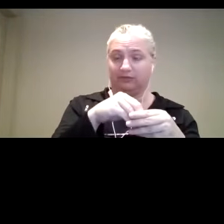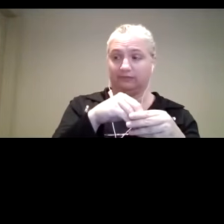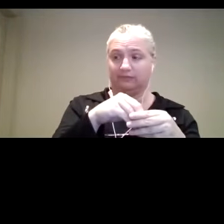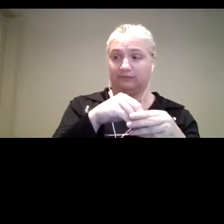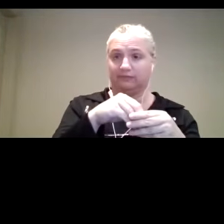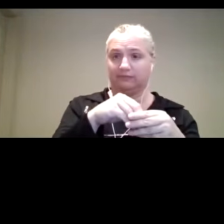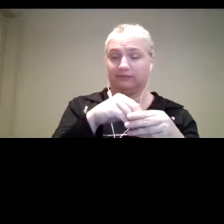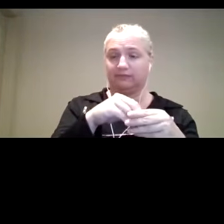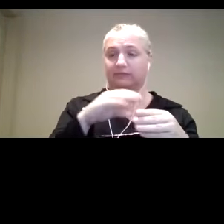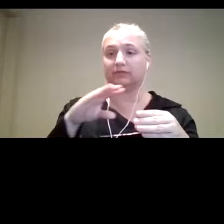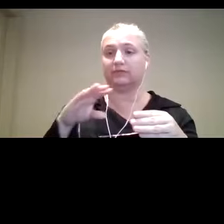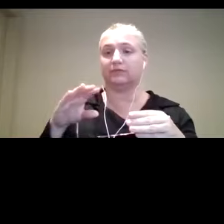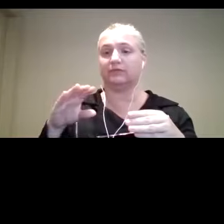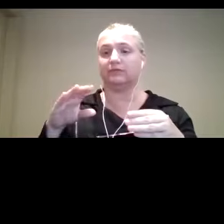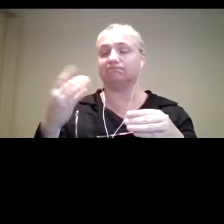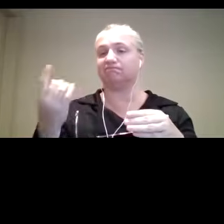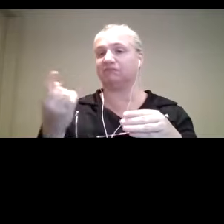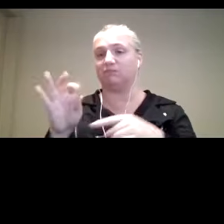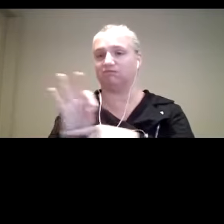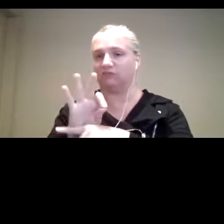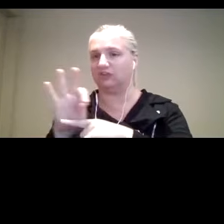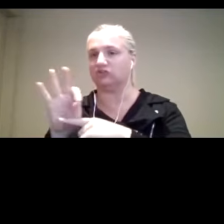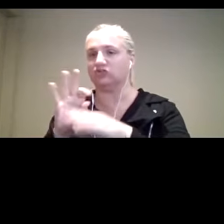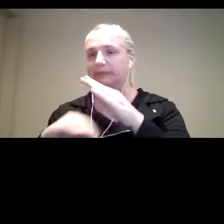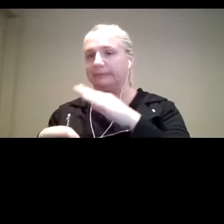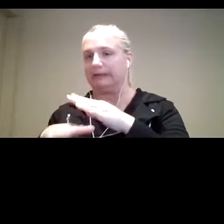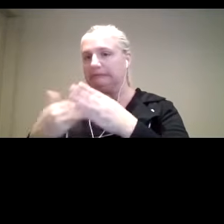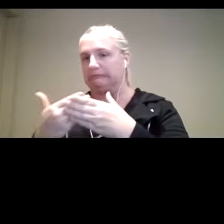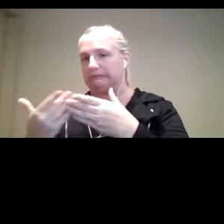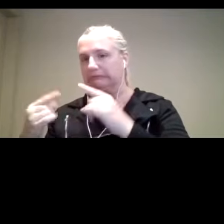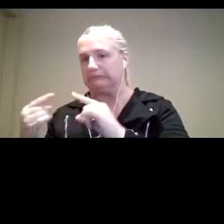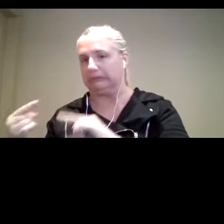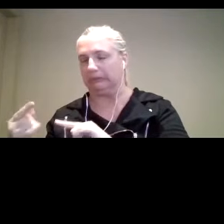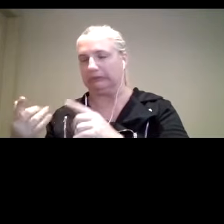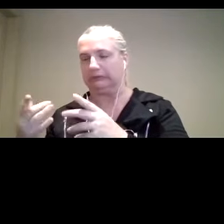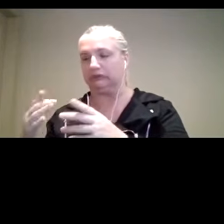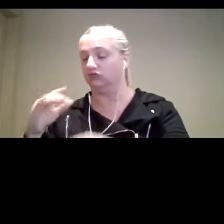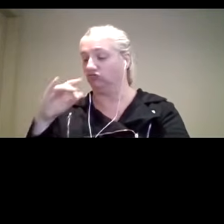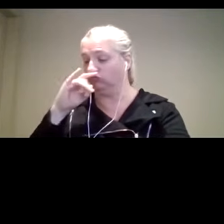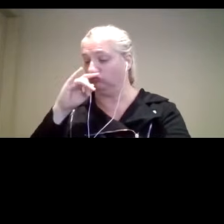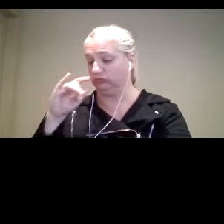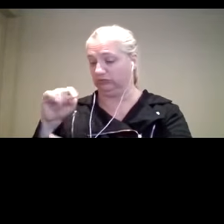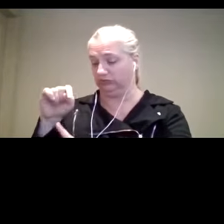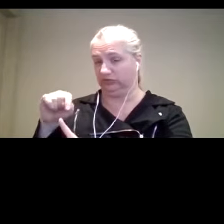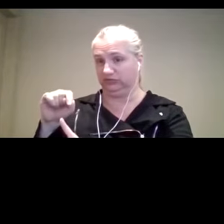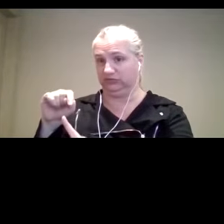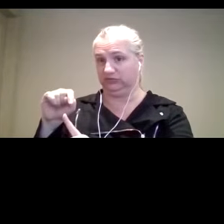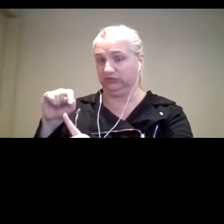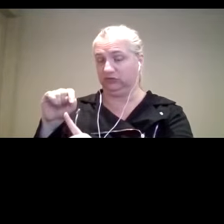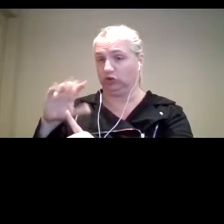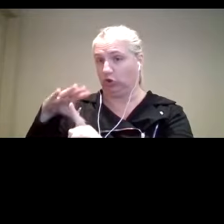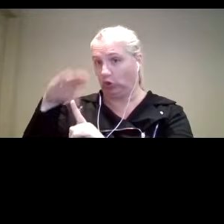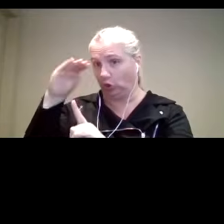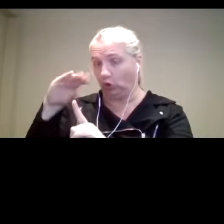and we have some function-based thing happening, where the child has learned that pieces are reinforced,